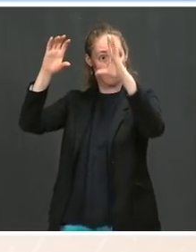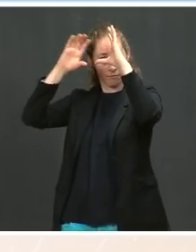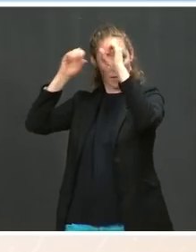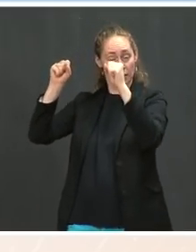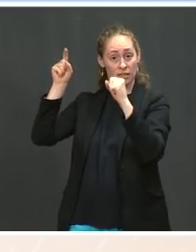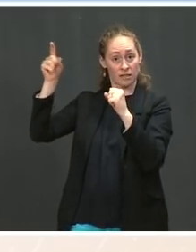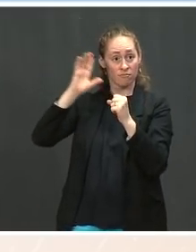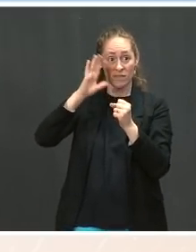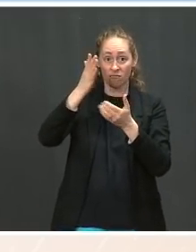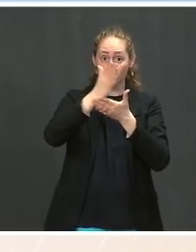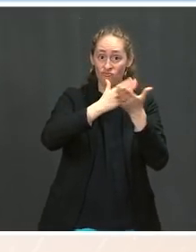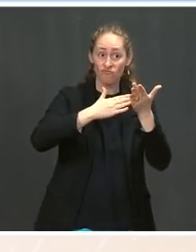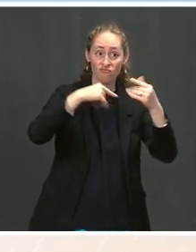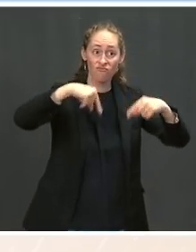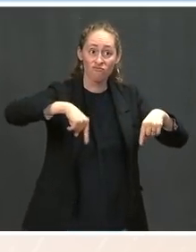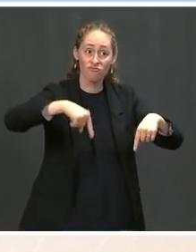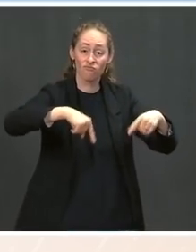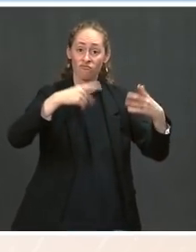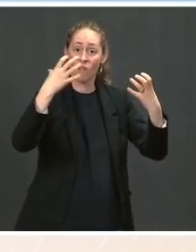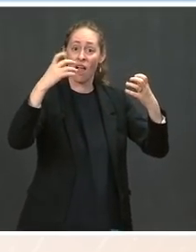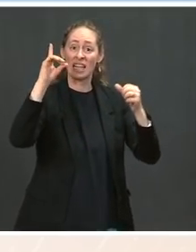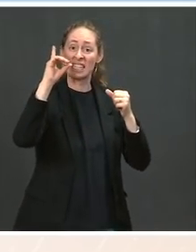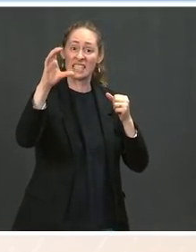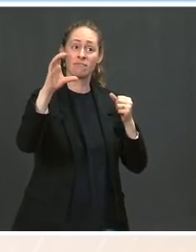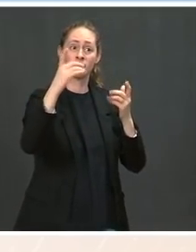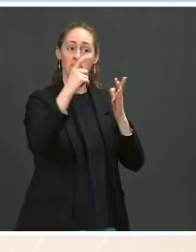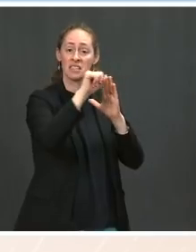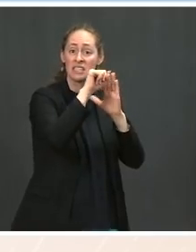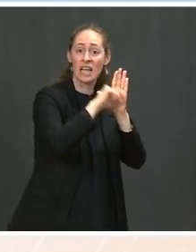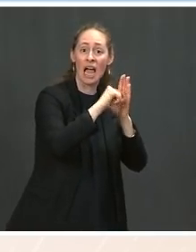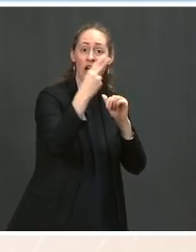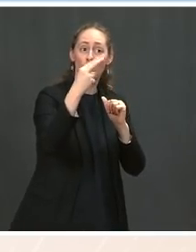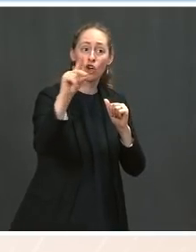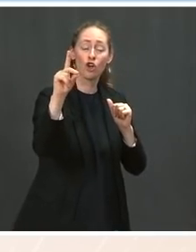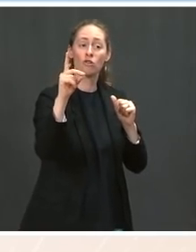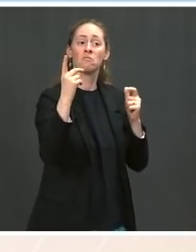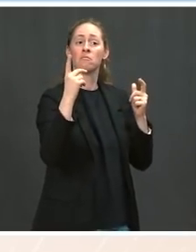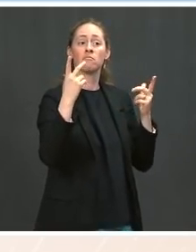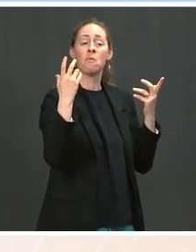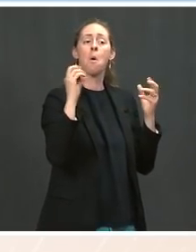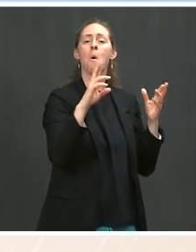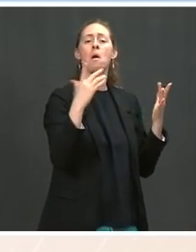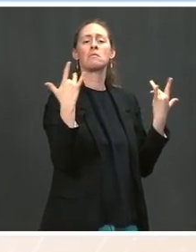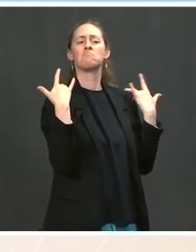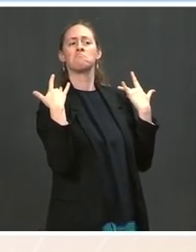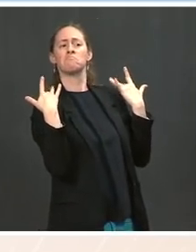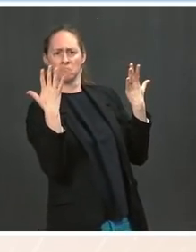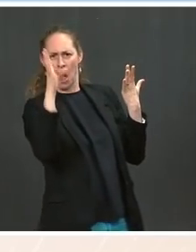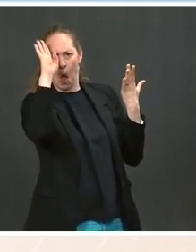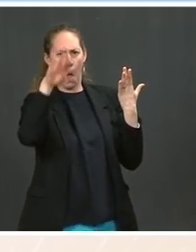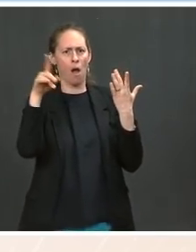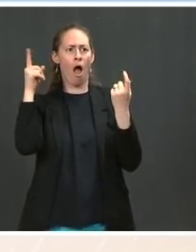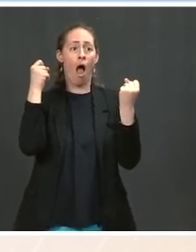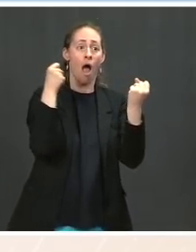D.C. statehood? Or is he just, sort of, leaving it as a thing that he supports but is not going to be on his priority list?